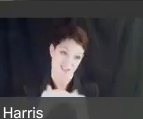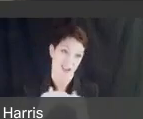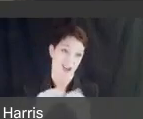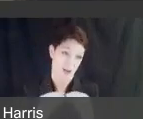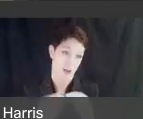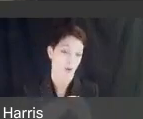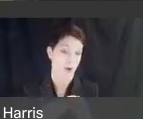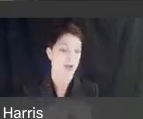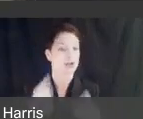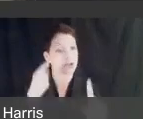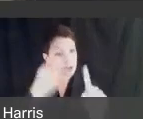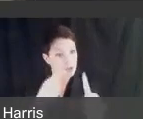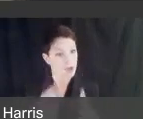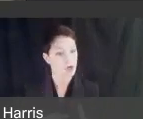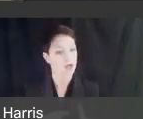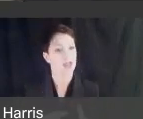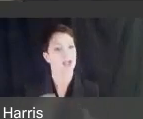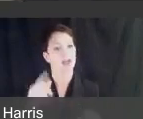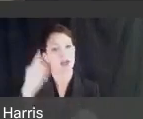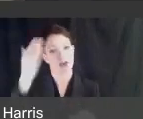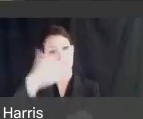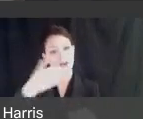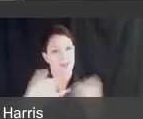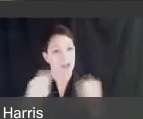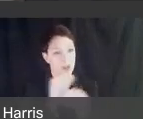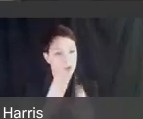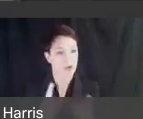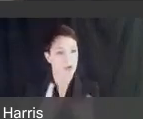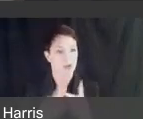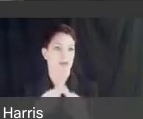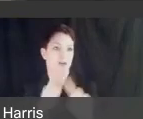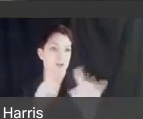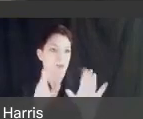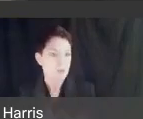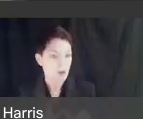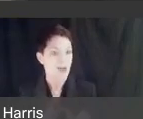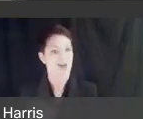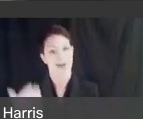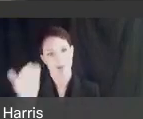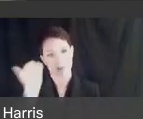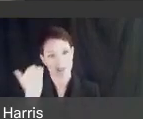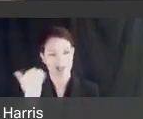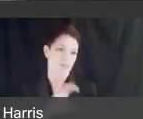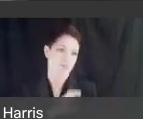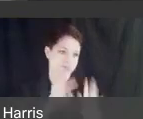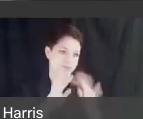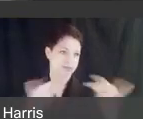to target frontline workers, first responders, and continue to work through our 1A waiting list